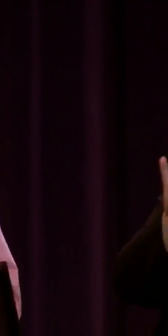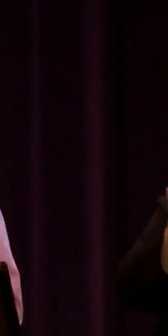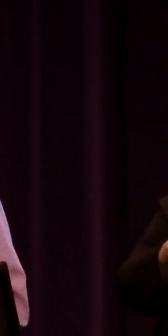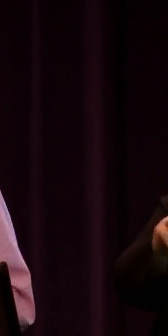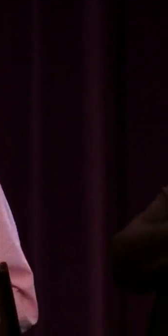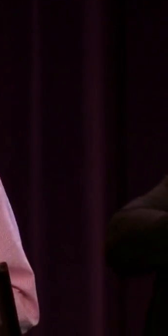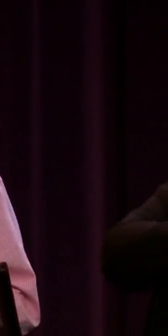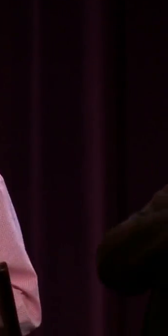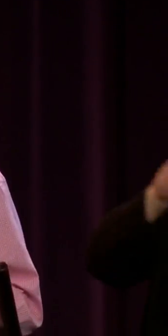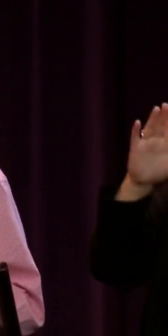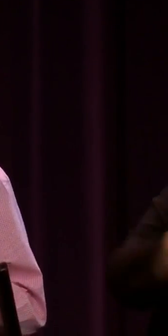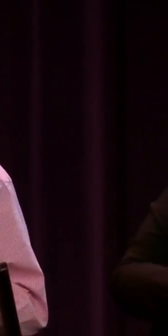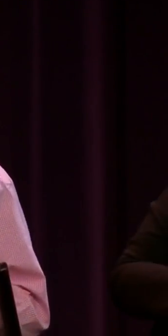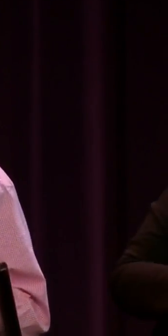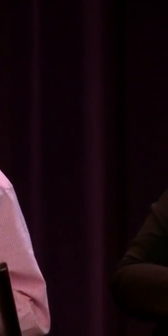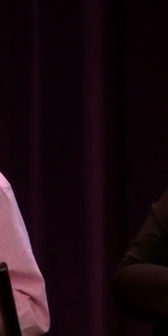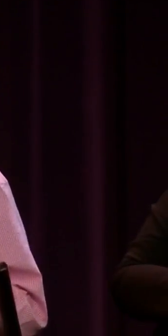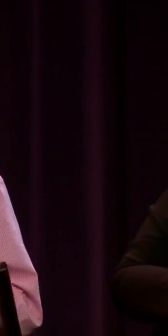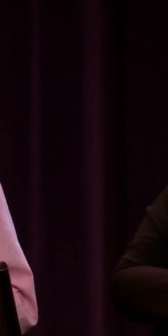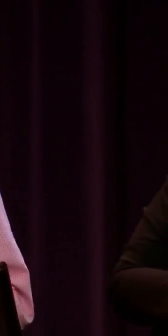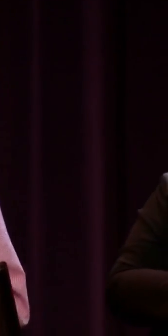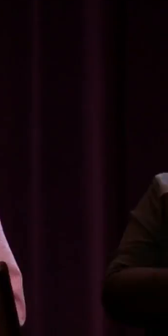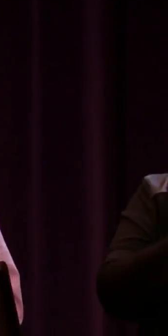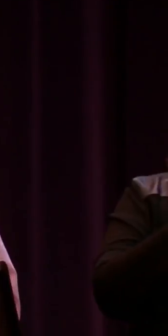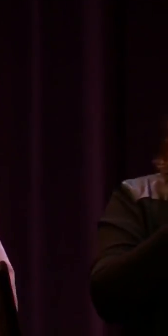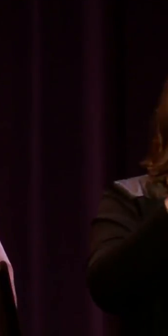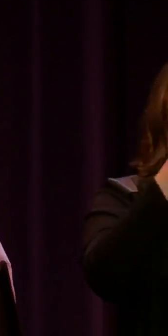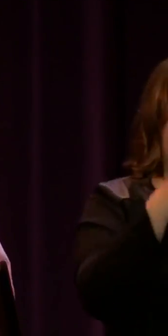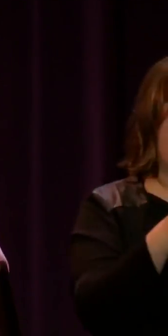COMMITMENT. AND FOR SEVEN AND A HALF YEARS,